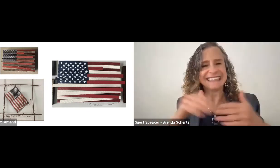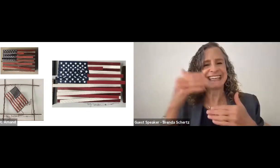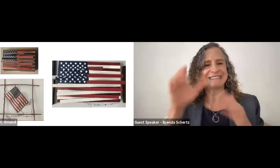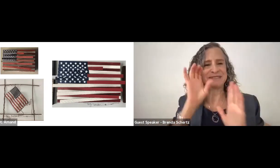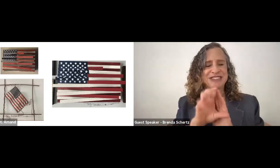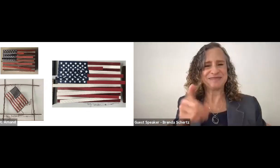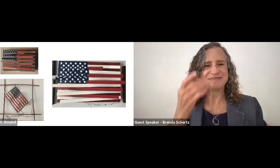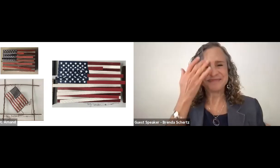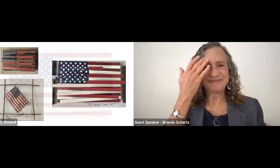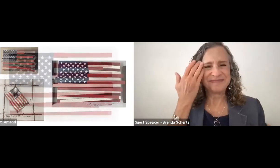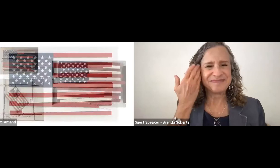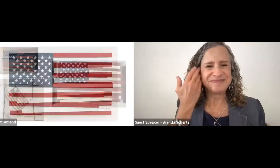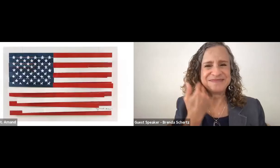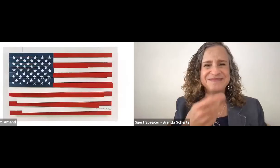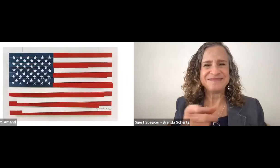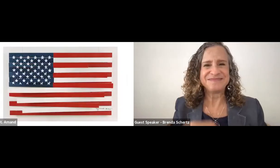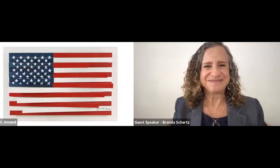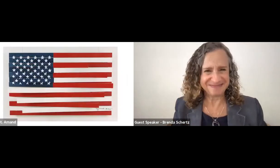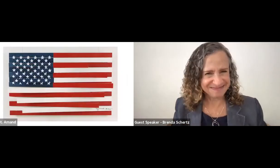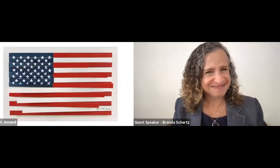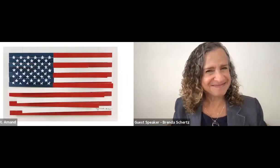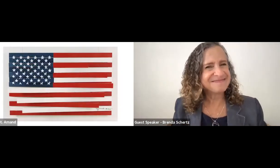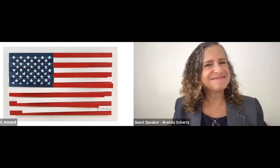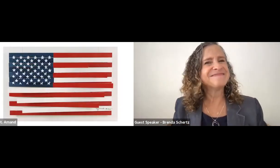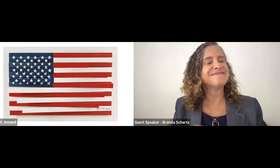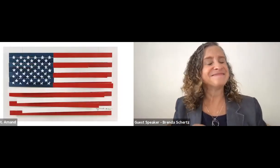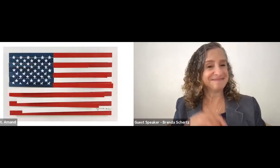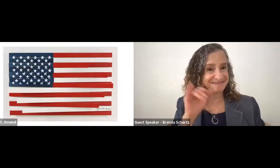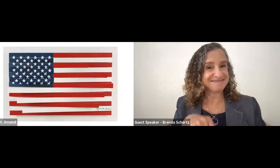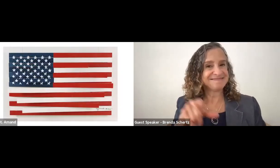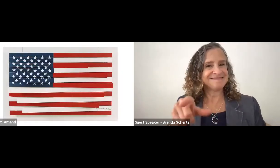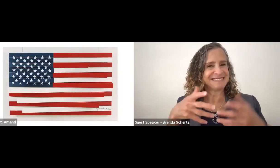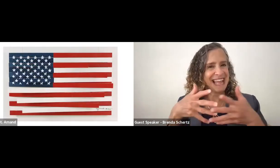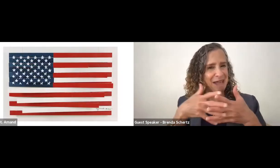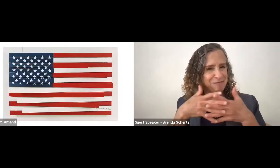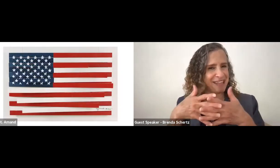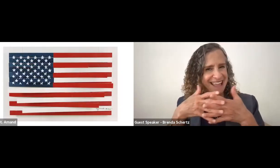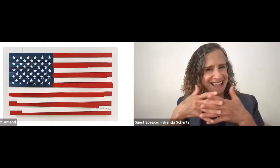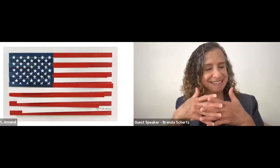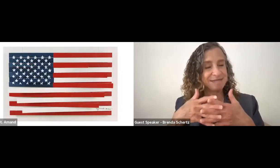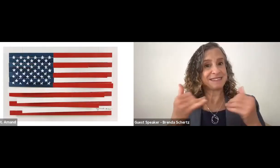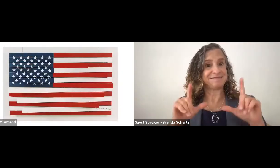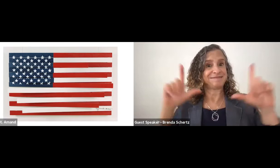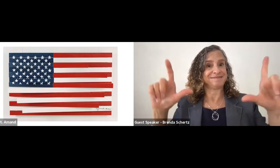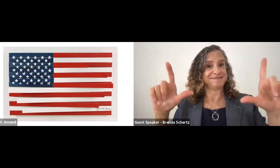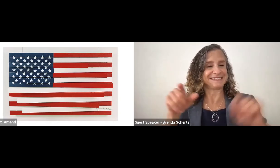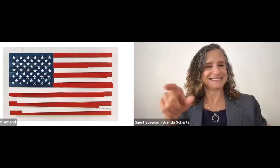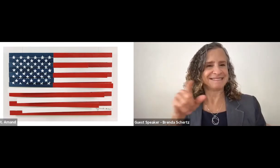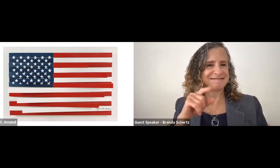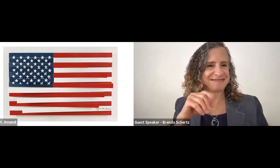And the NTID asked him to make the giant American flag that you see here.